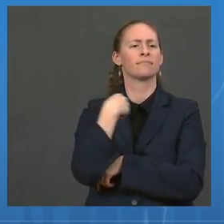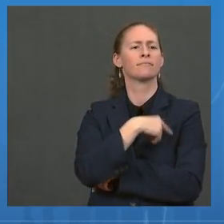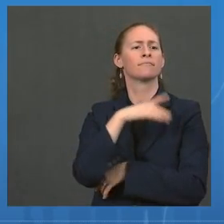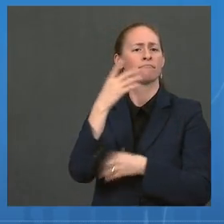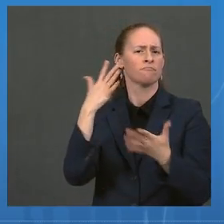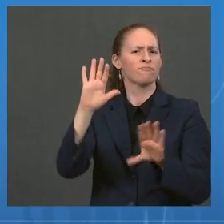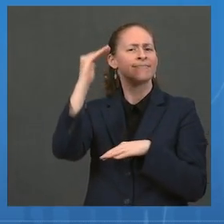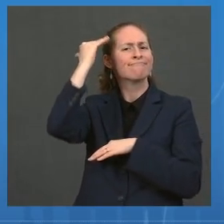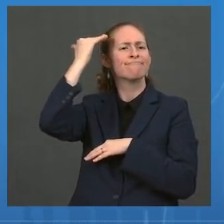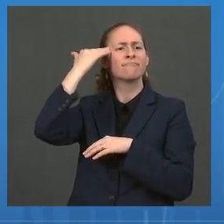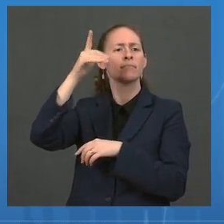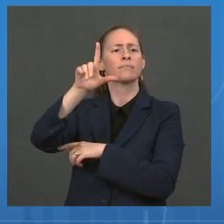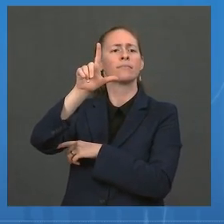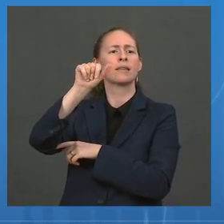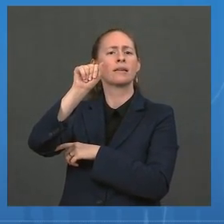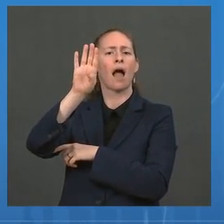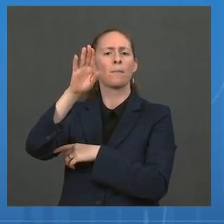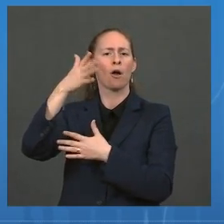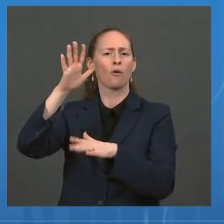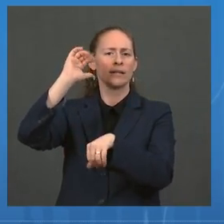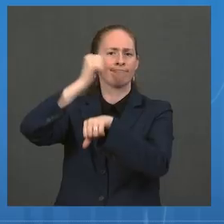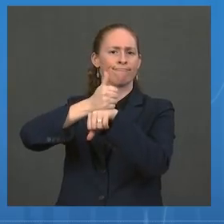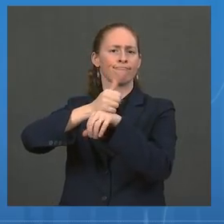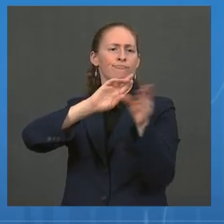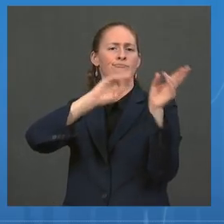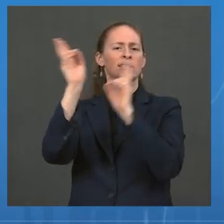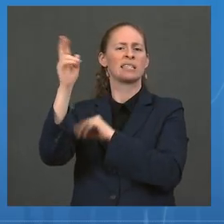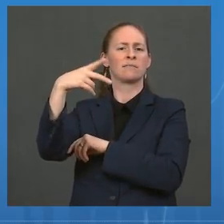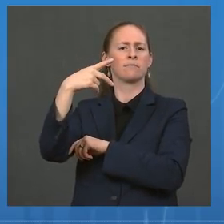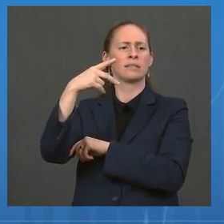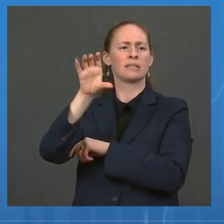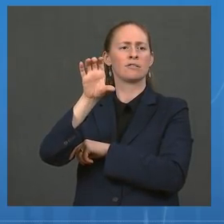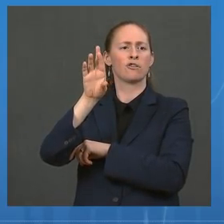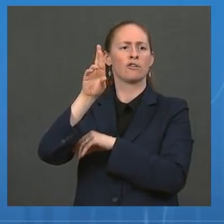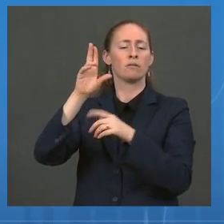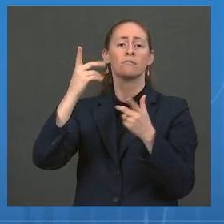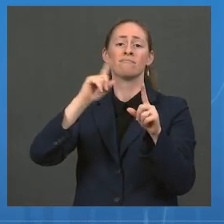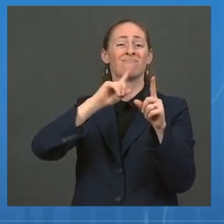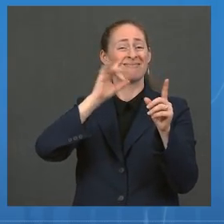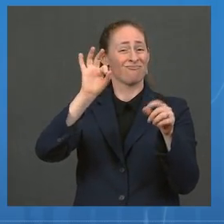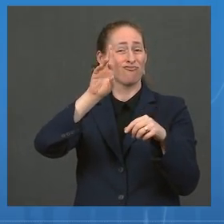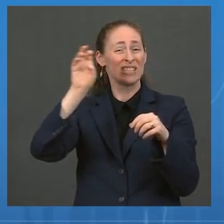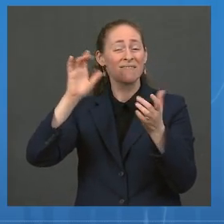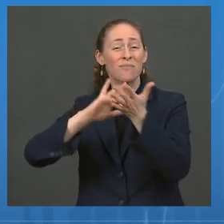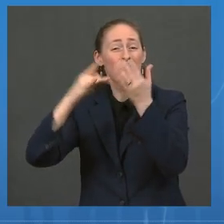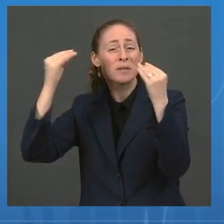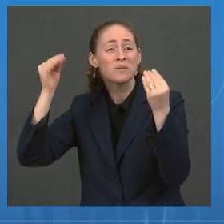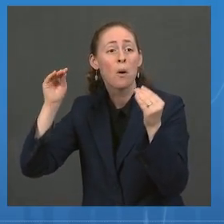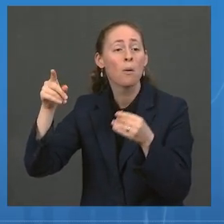as Dr. Walensky just described; free pharmacy testing -- that's the 20,000 locations that we're expanding to,